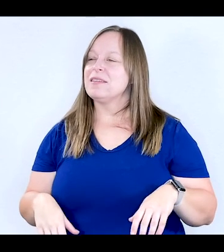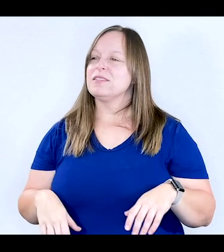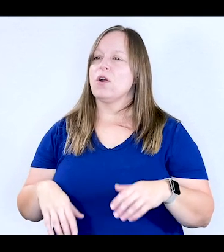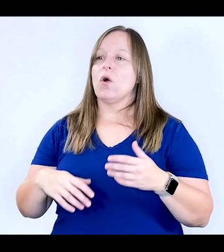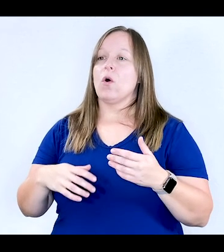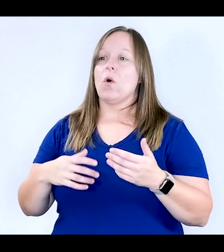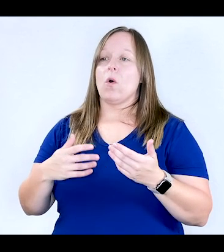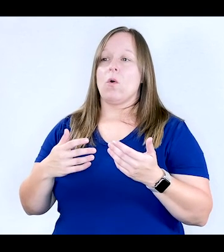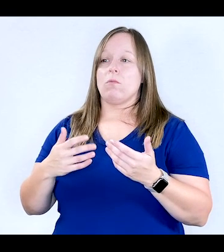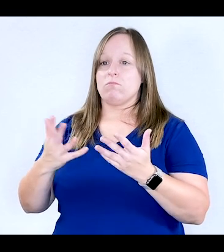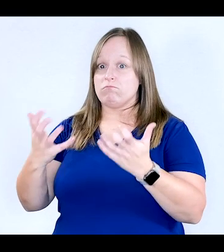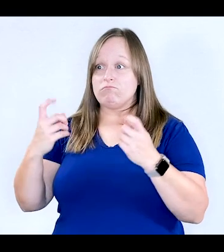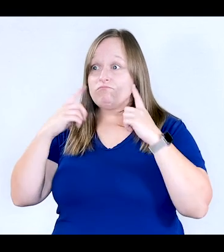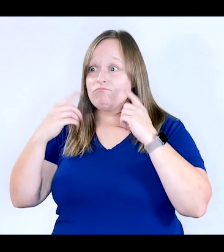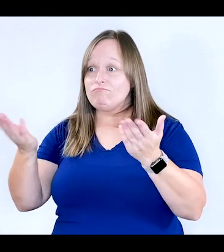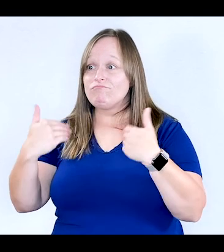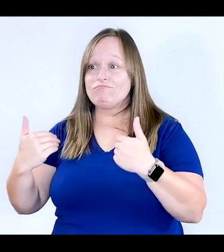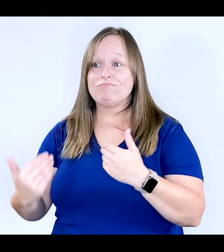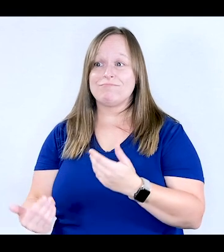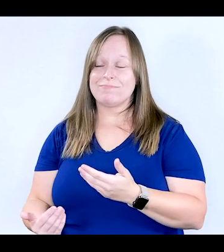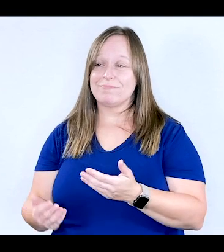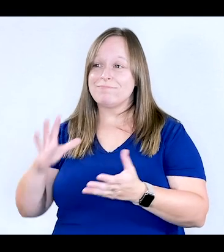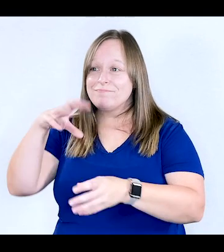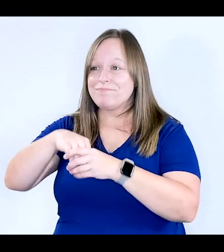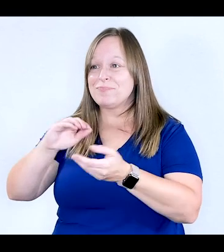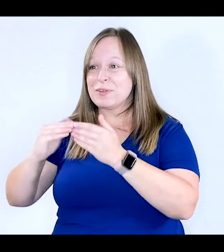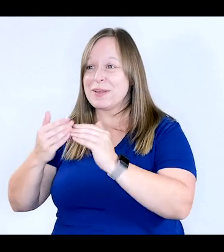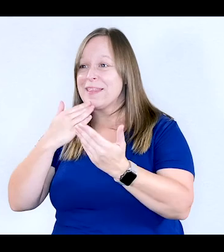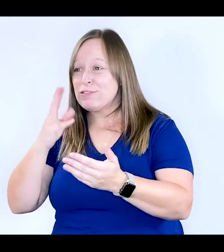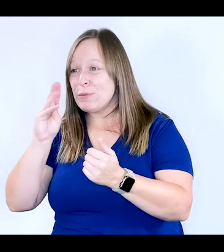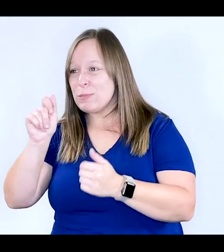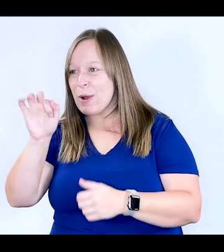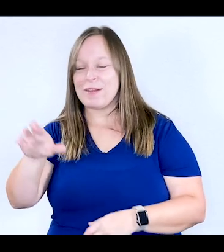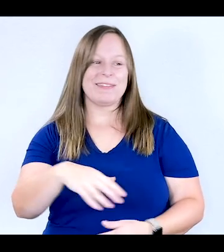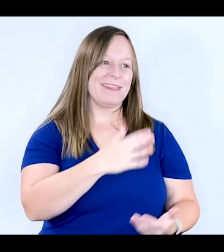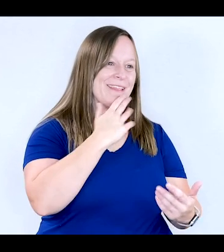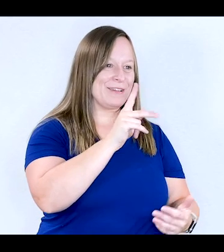but let's hear from you. We'd like to get this done for our community. Thank you so much, Marc. Thank you.